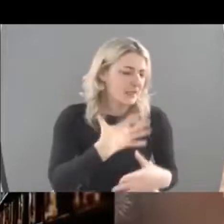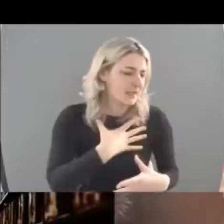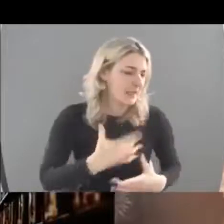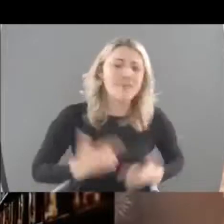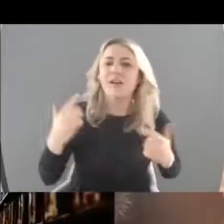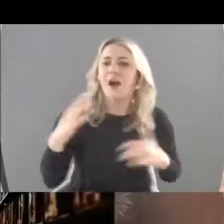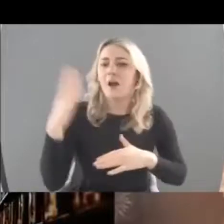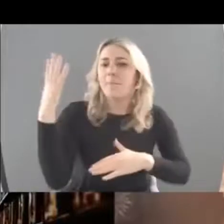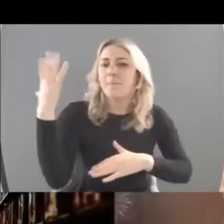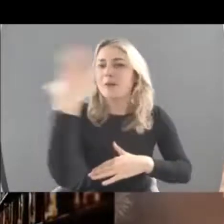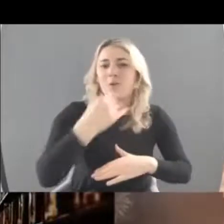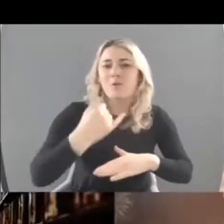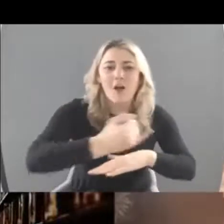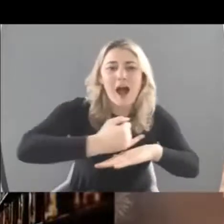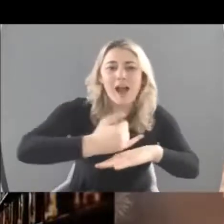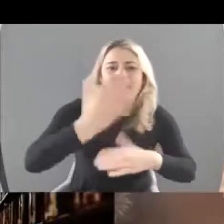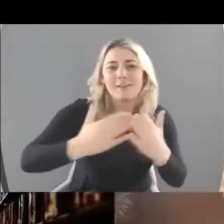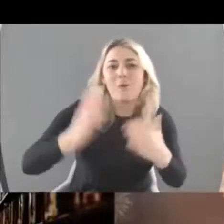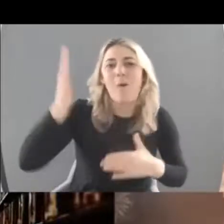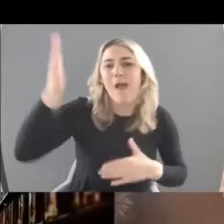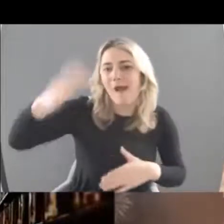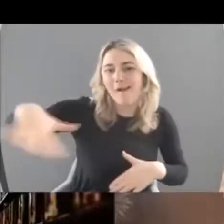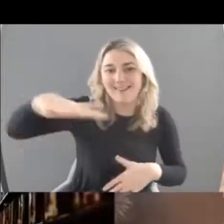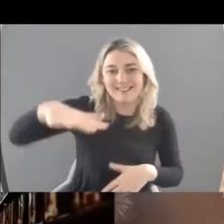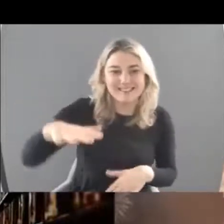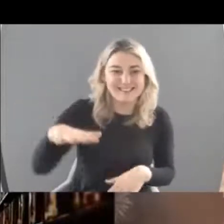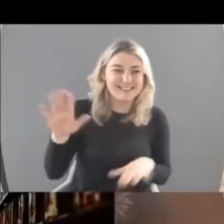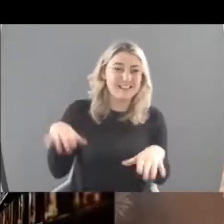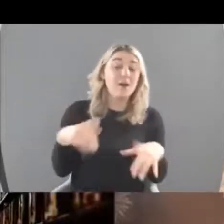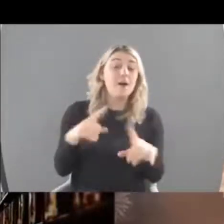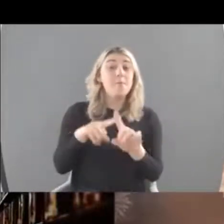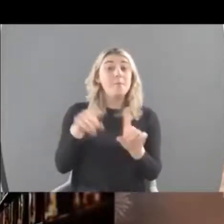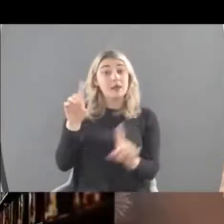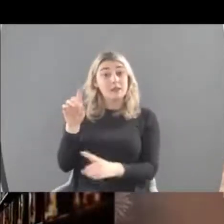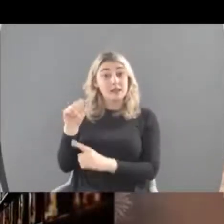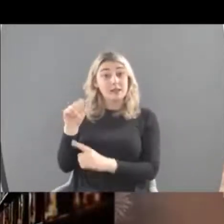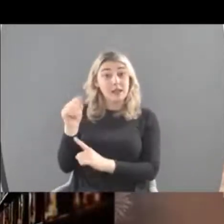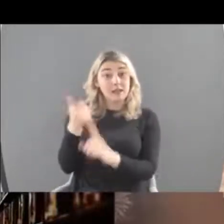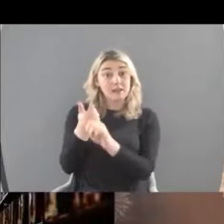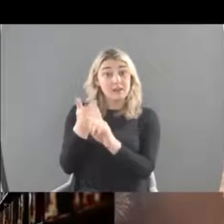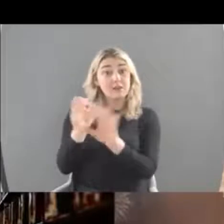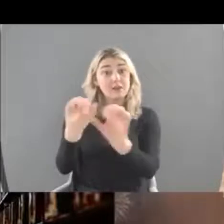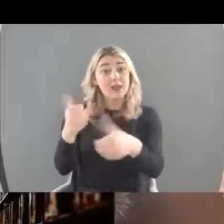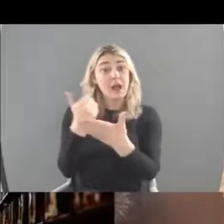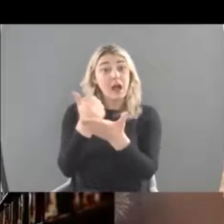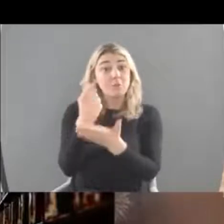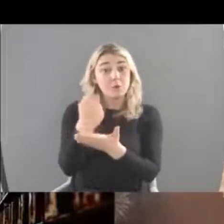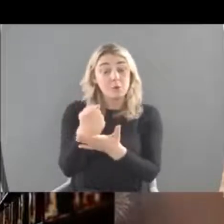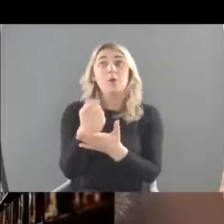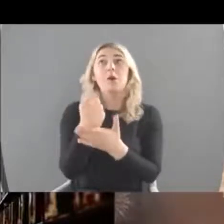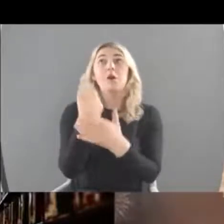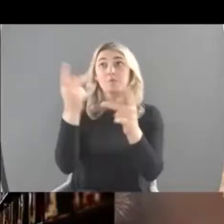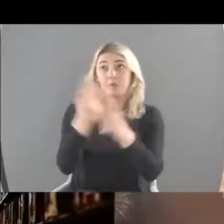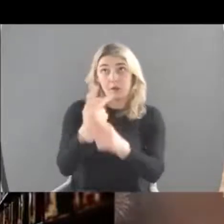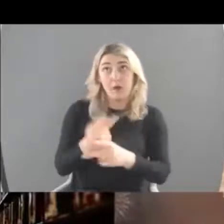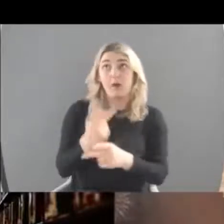But what it can do, though, is a help you on your path to try and address those concerns